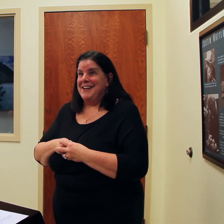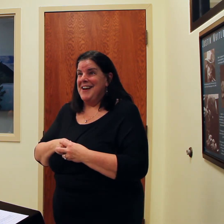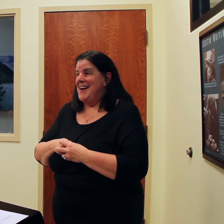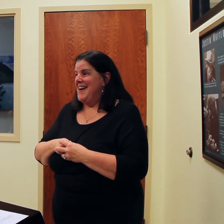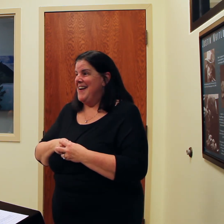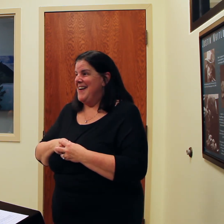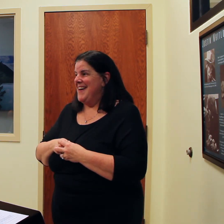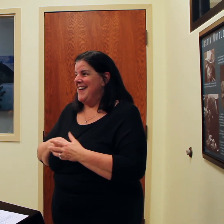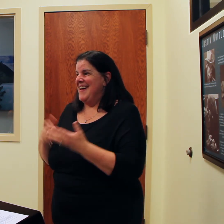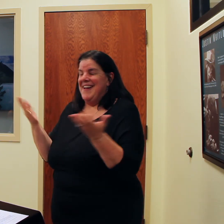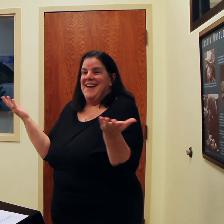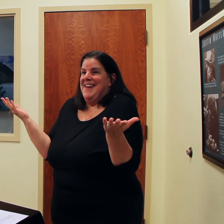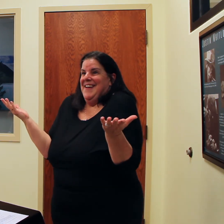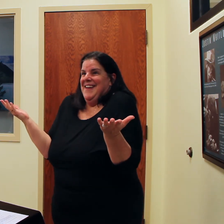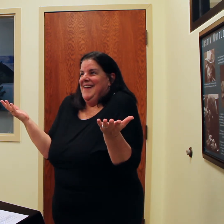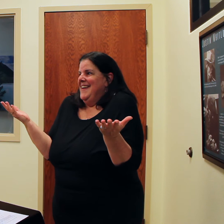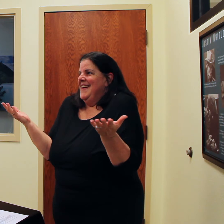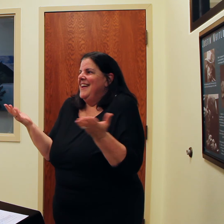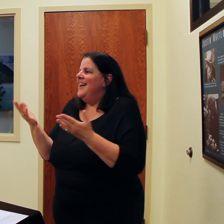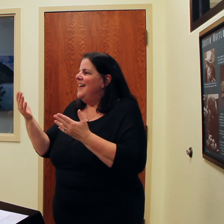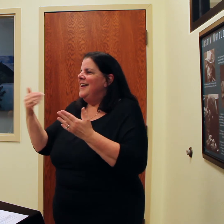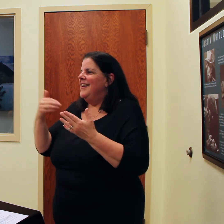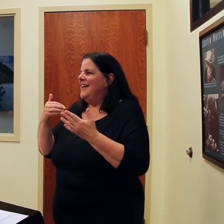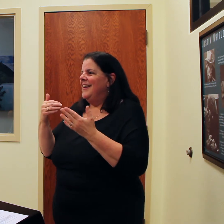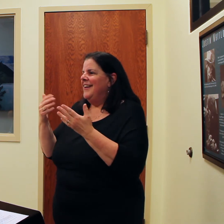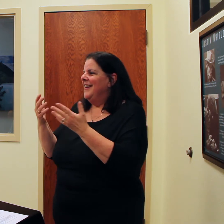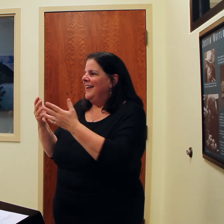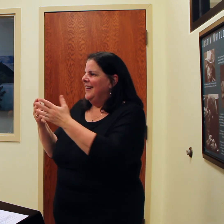I'm gonna tell you, you guys have a different way outside here.